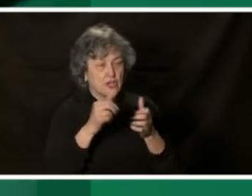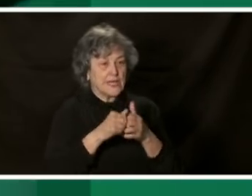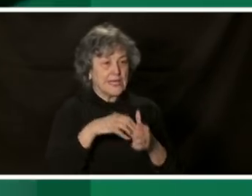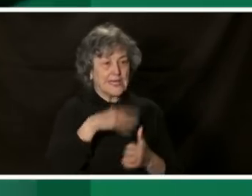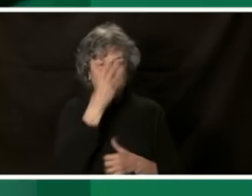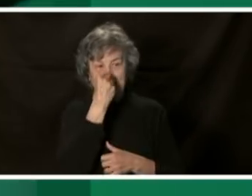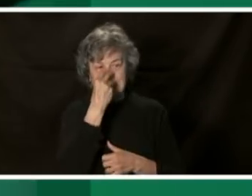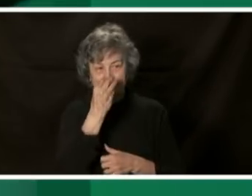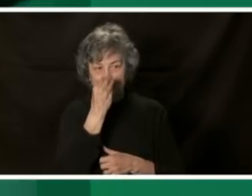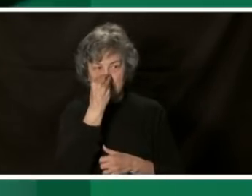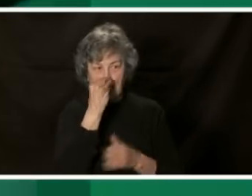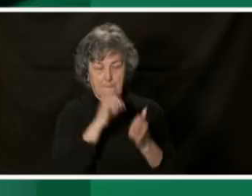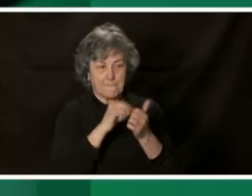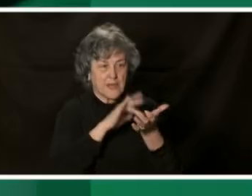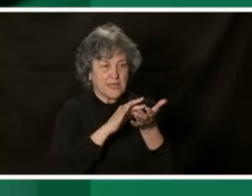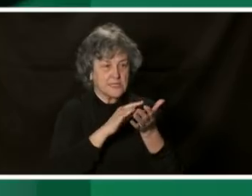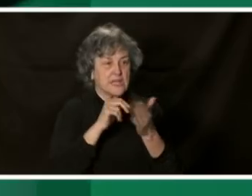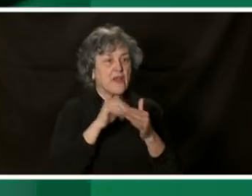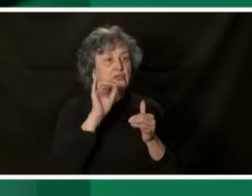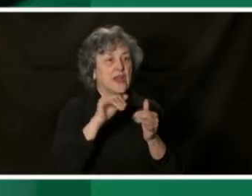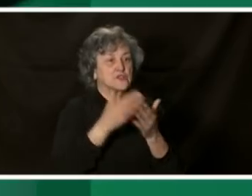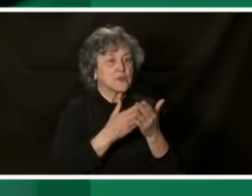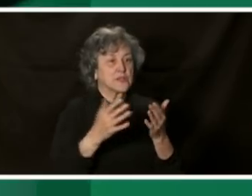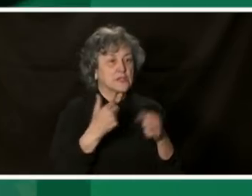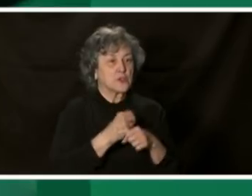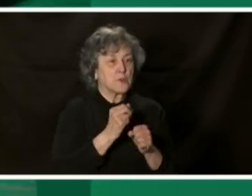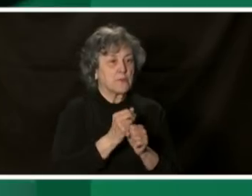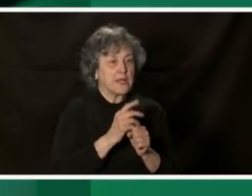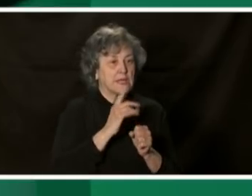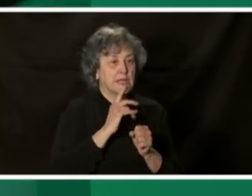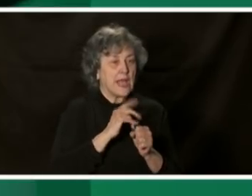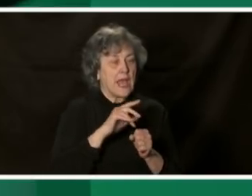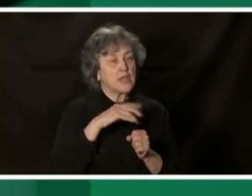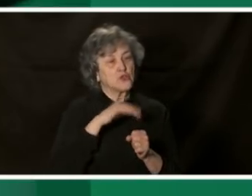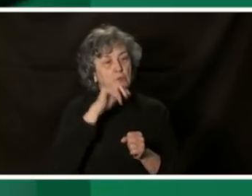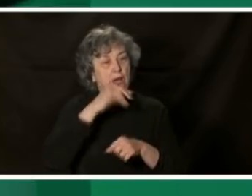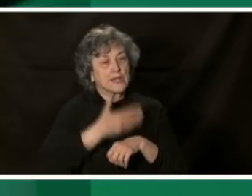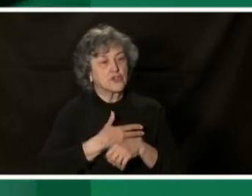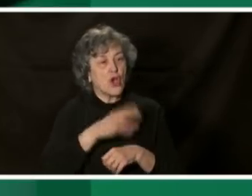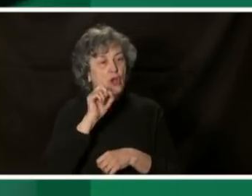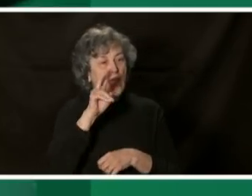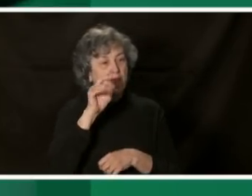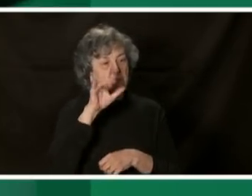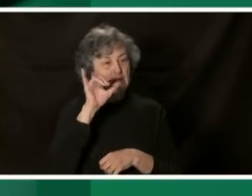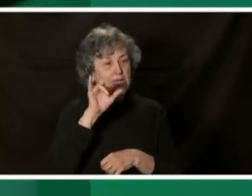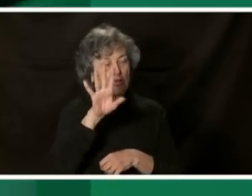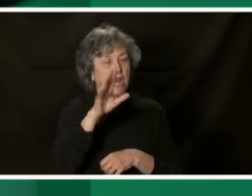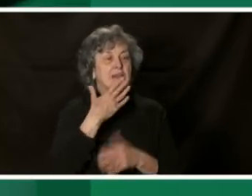JUST WANTED TO SAY A HUGE THANKS TO MICHAEL AND OUR AMAZING DAUGHTER AVA LYNN, THROUGH YOUR SUPPORT AND YOUR AMAZING HELP